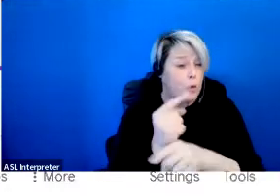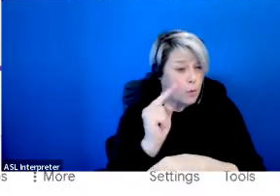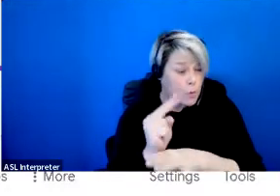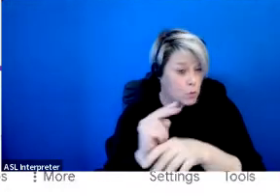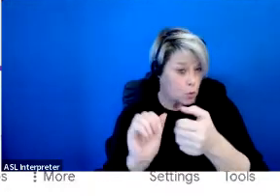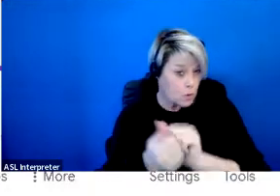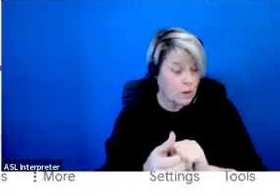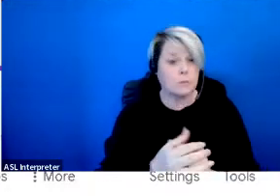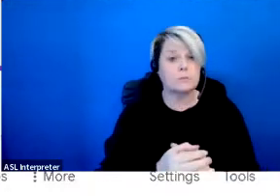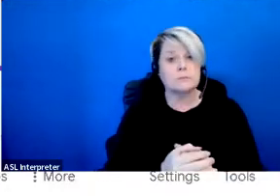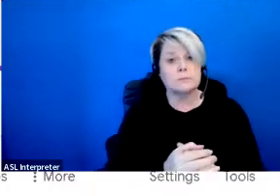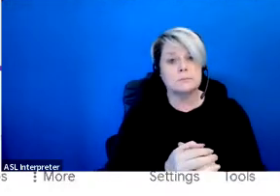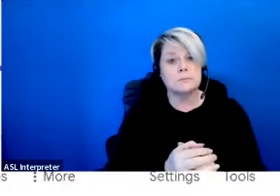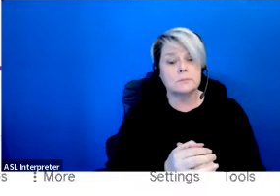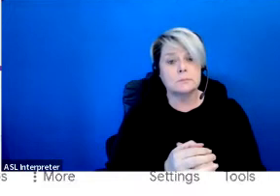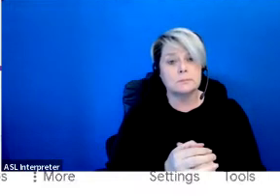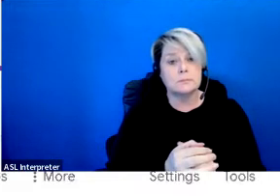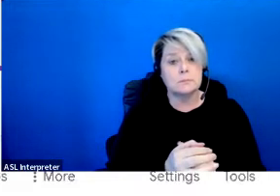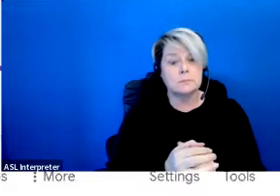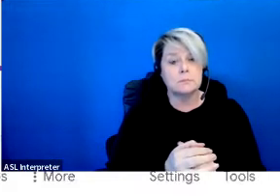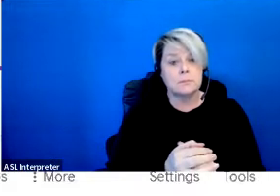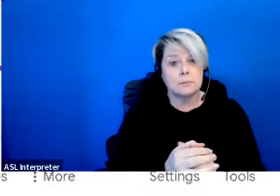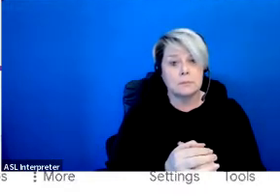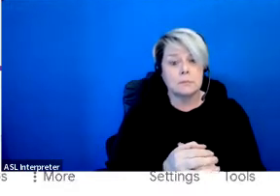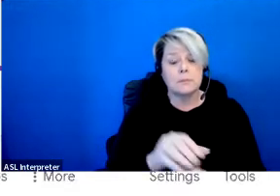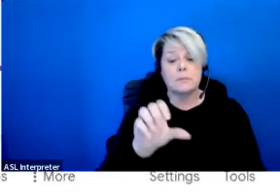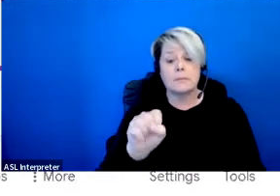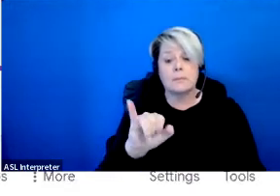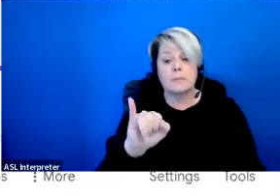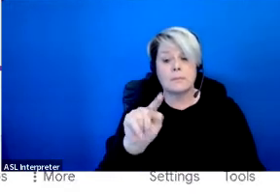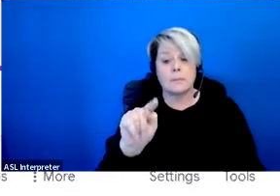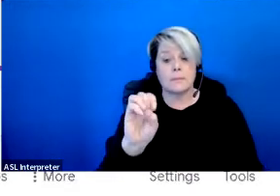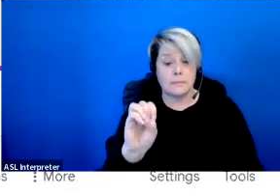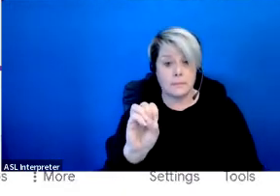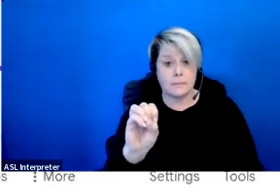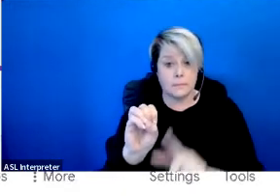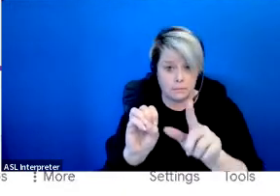for Google and bing and to use this tip correctly you